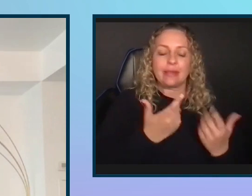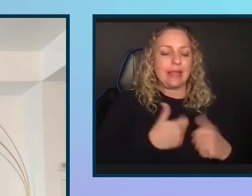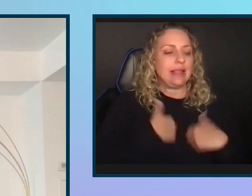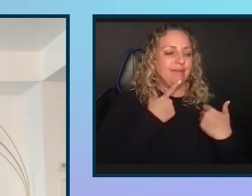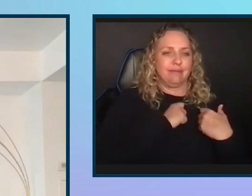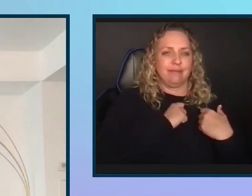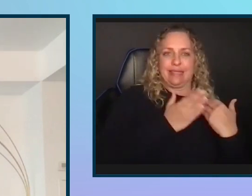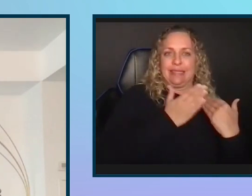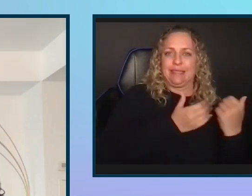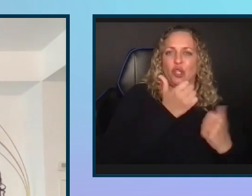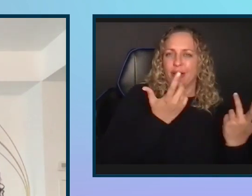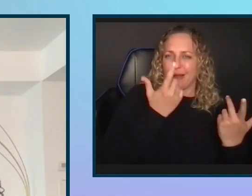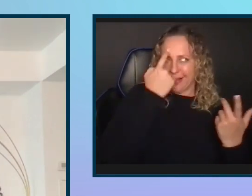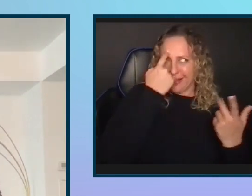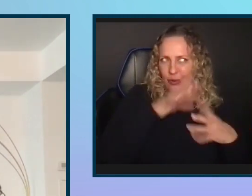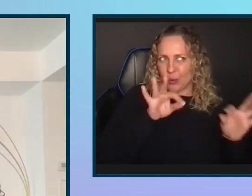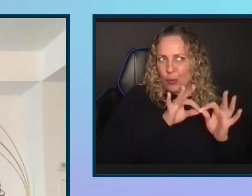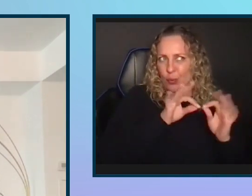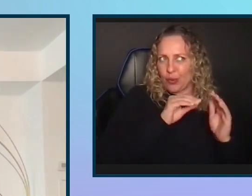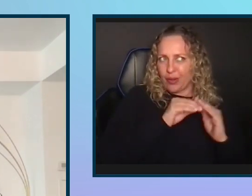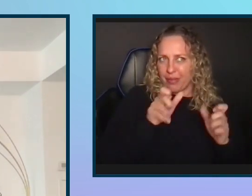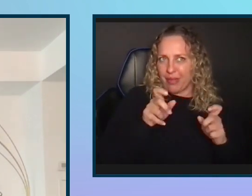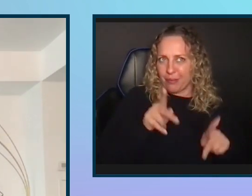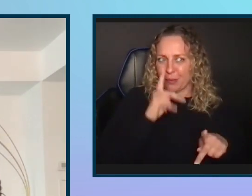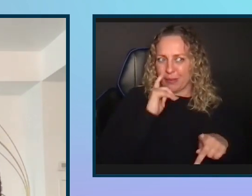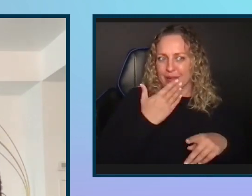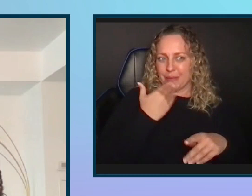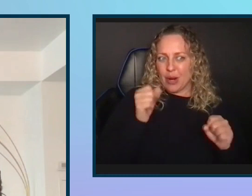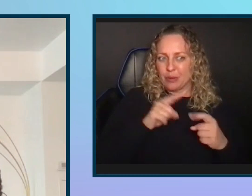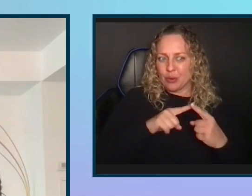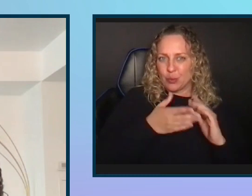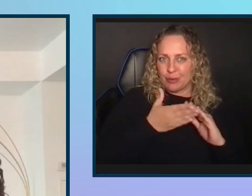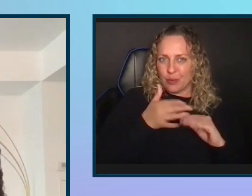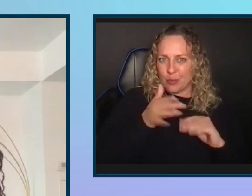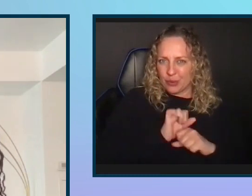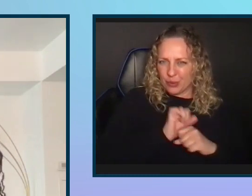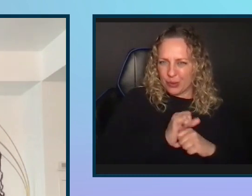I think it's earth while accommodating that person, because they're better able to perform their duties with that support.